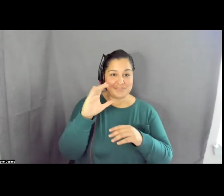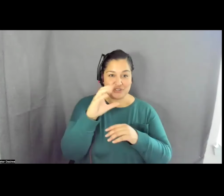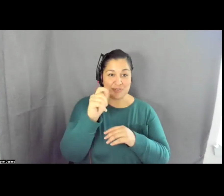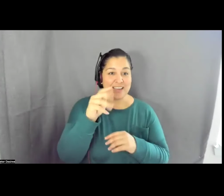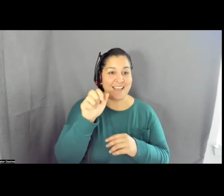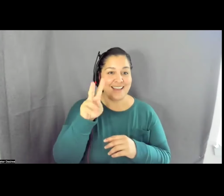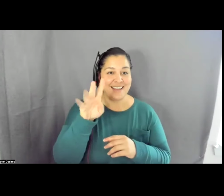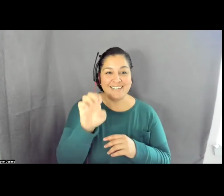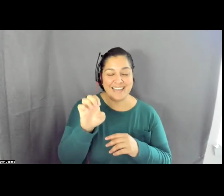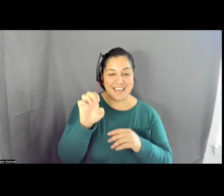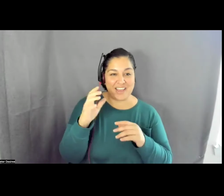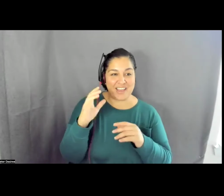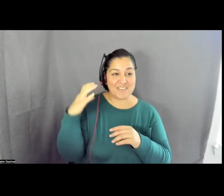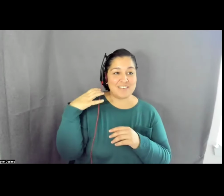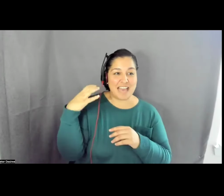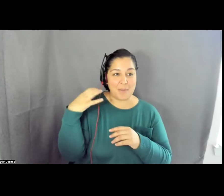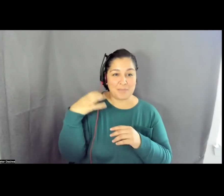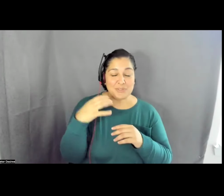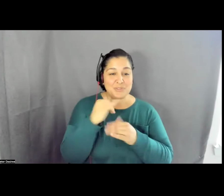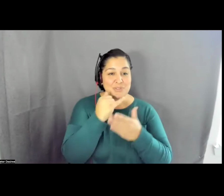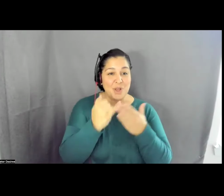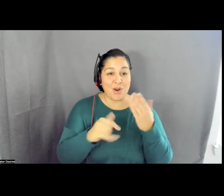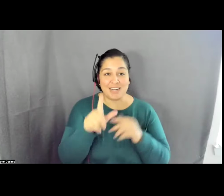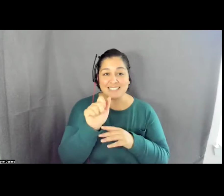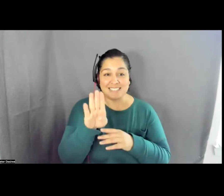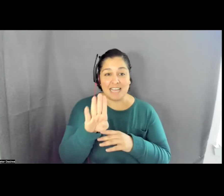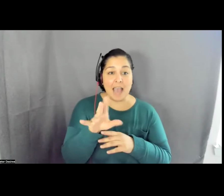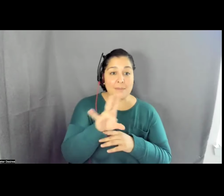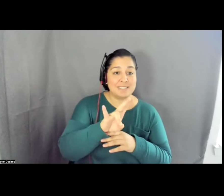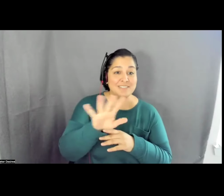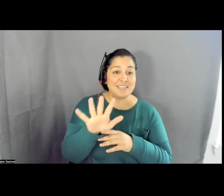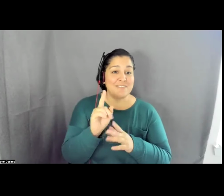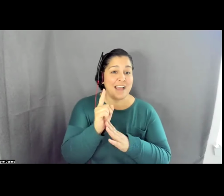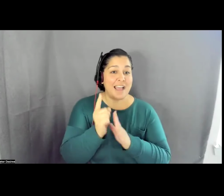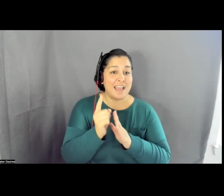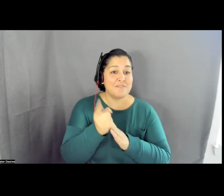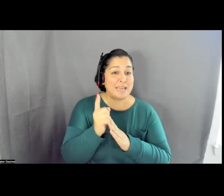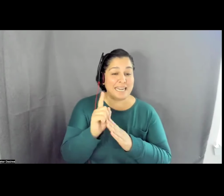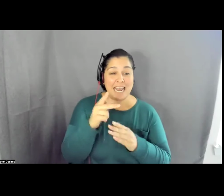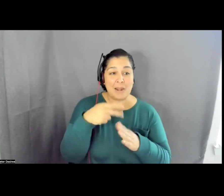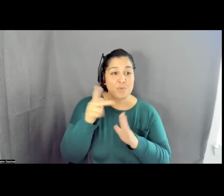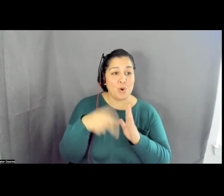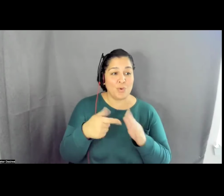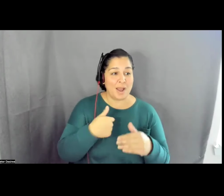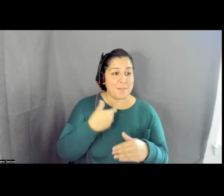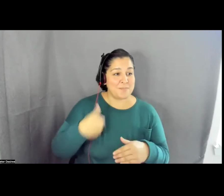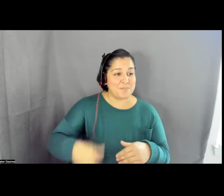This is a 75 minute program. My name is Marissa Lerer and I am the Director of Education at Creative Capital